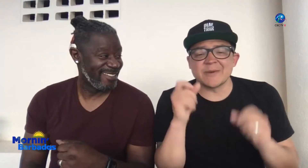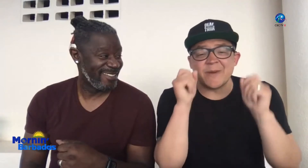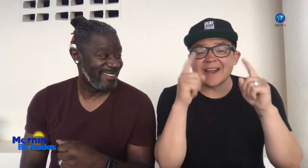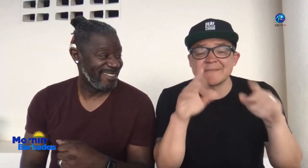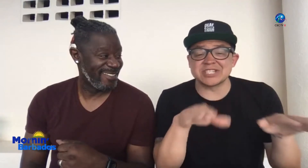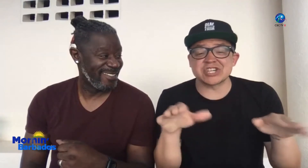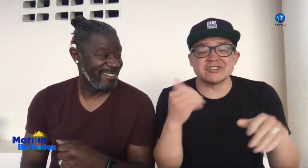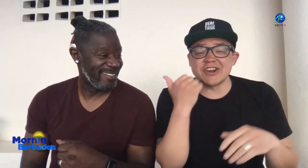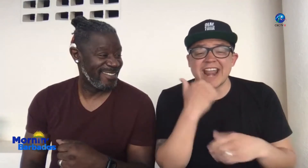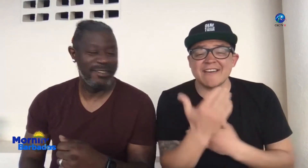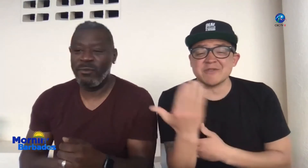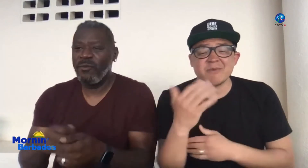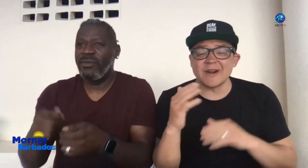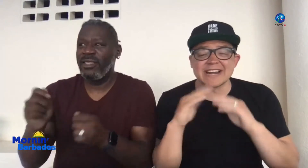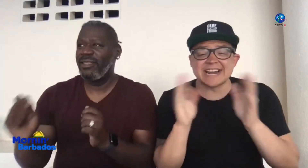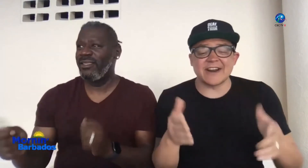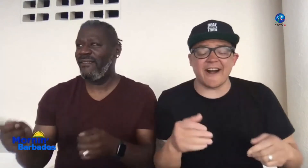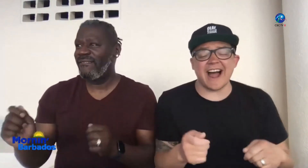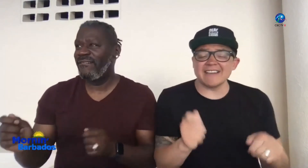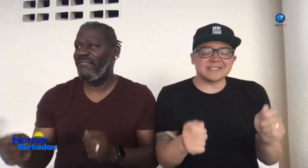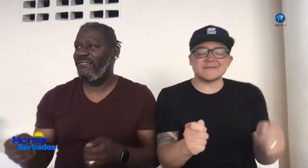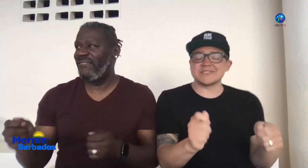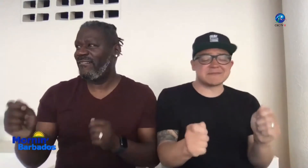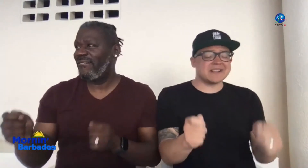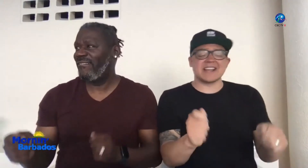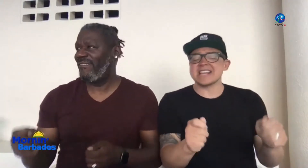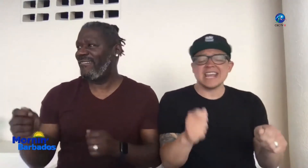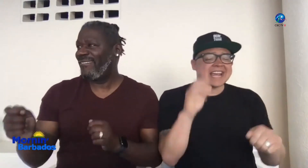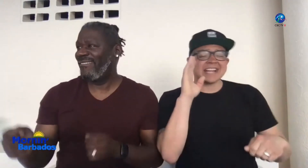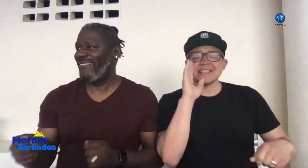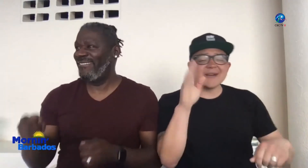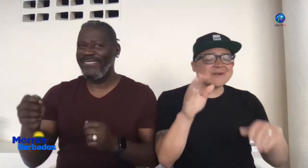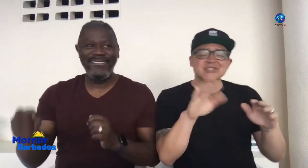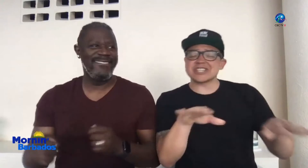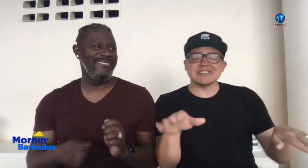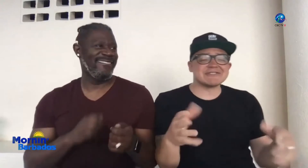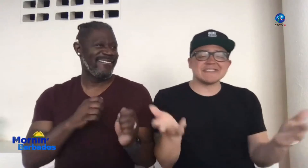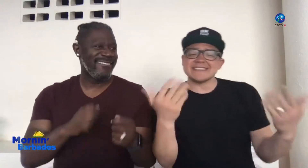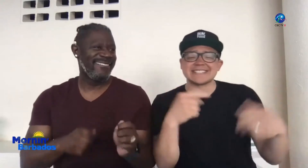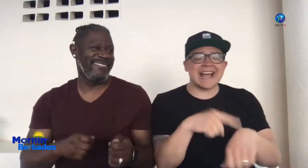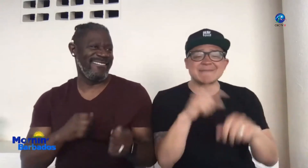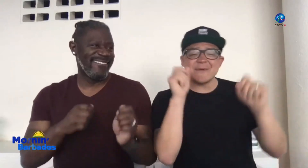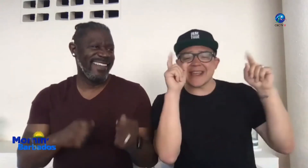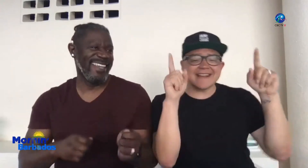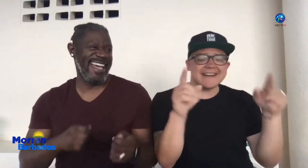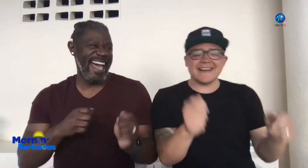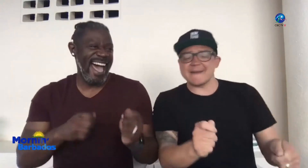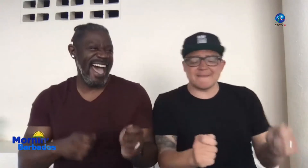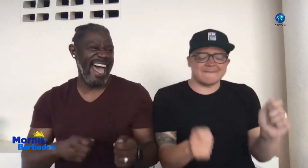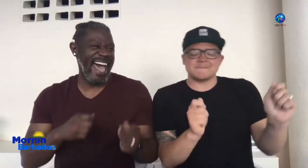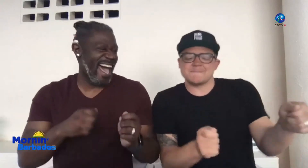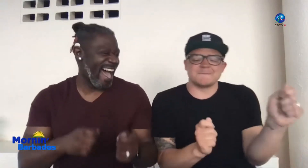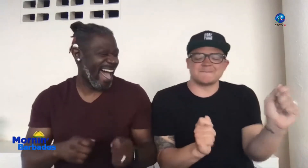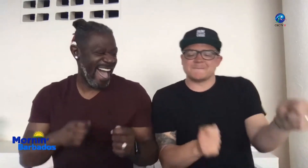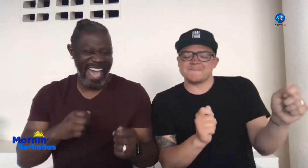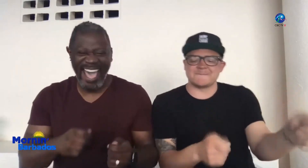you can wake up the children every morning in our house and we'll just be like hello children